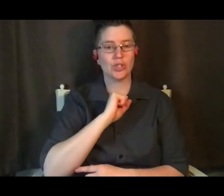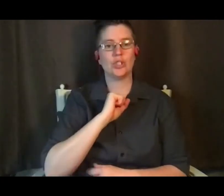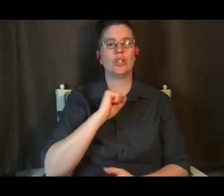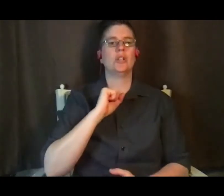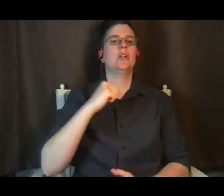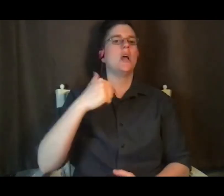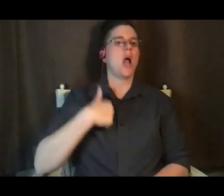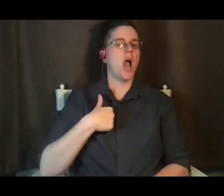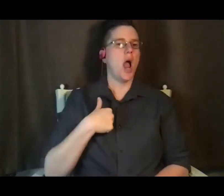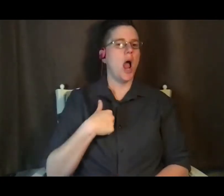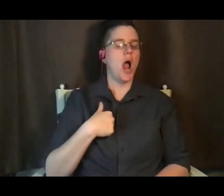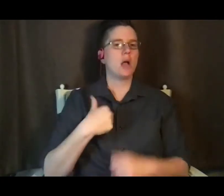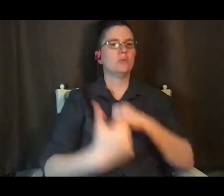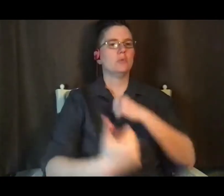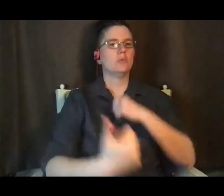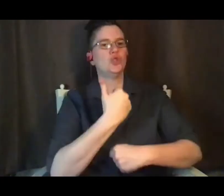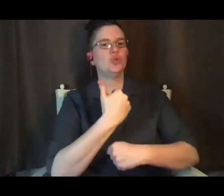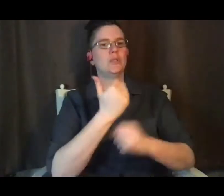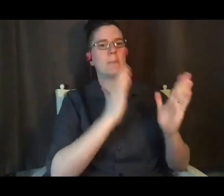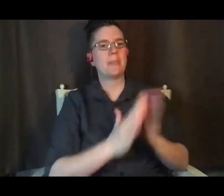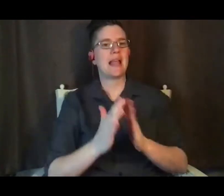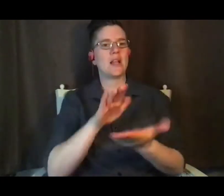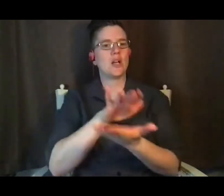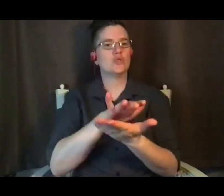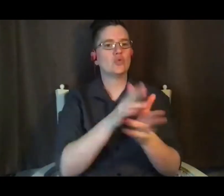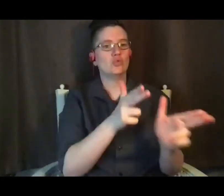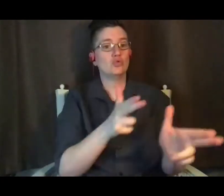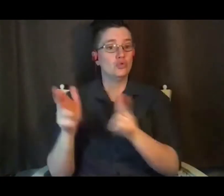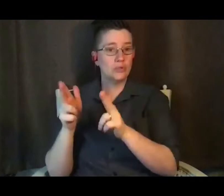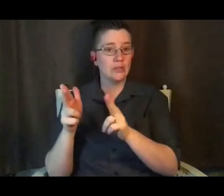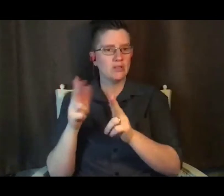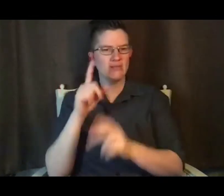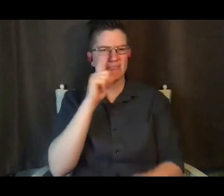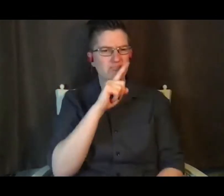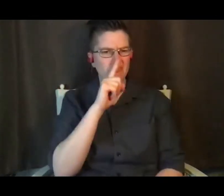i was falsely accused of planning a school shooting because as a young person who was coded